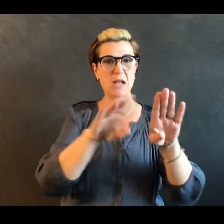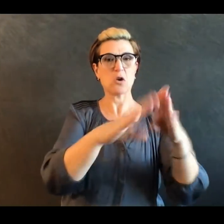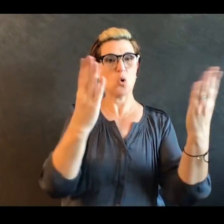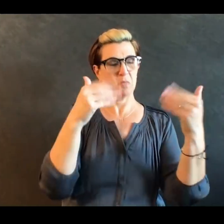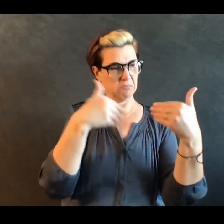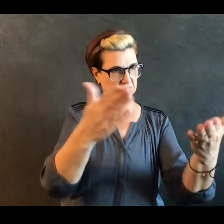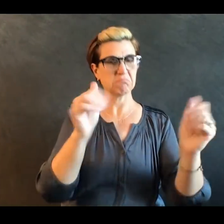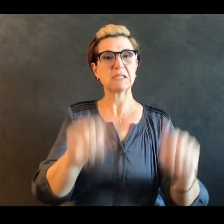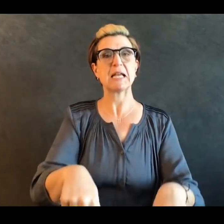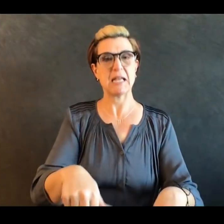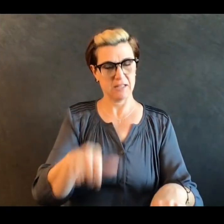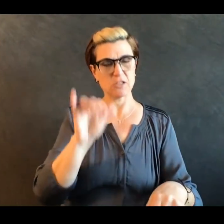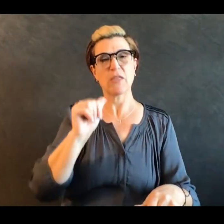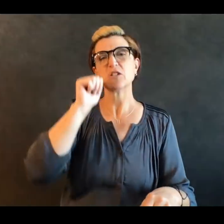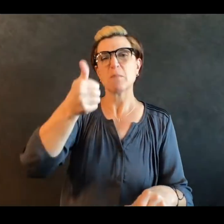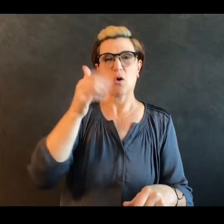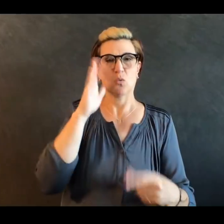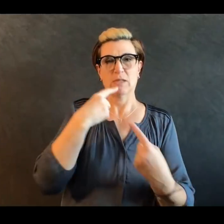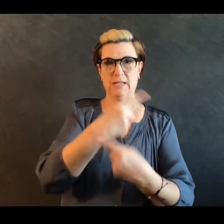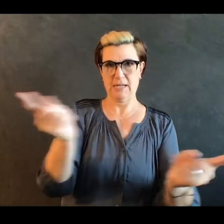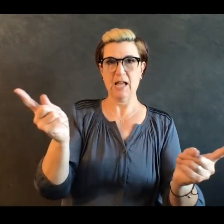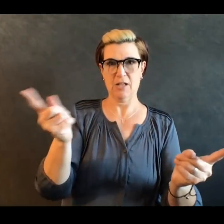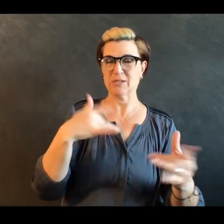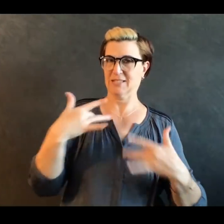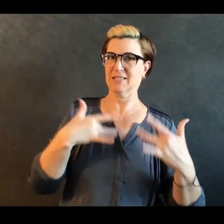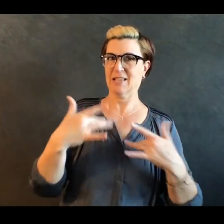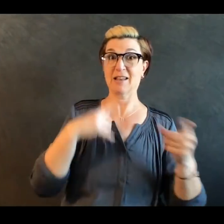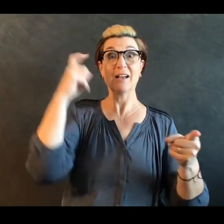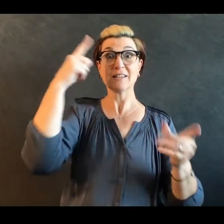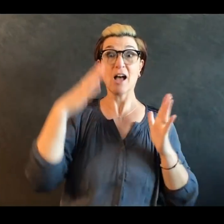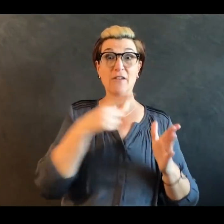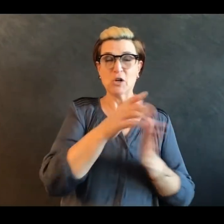exciting time indeed governors are looking for that chomping at the bit to